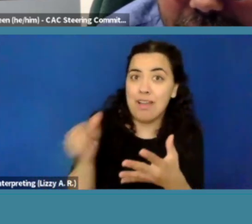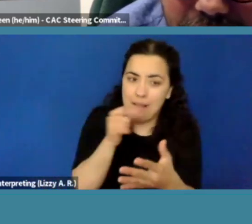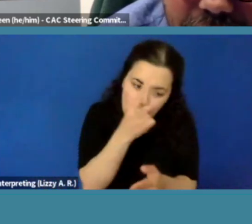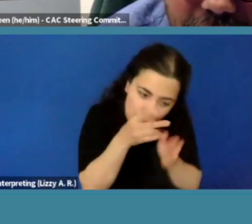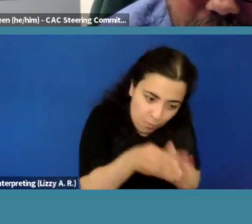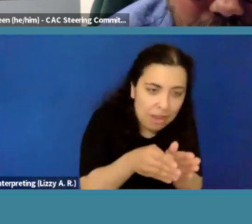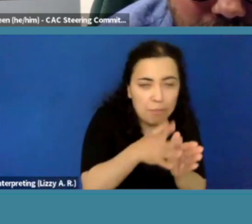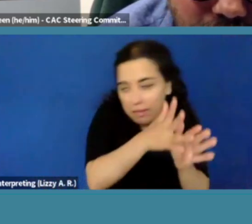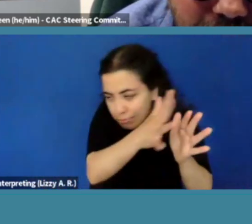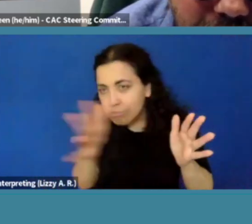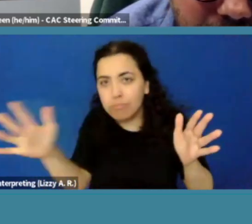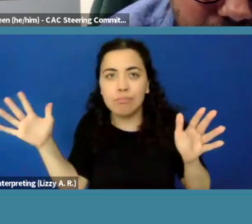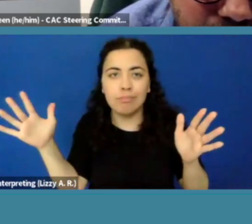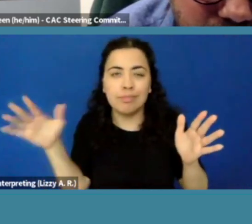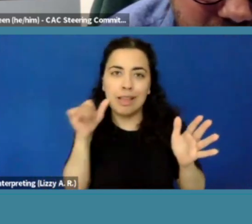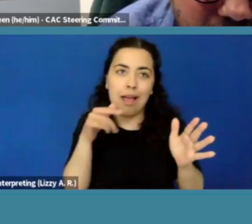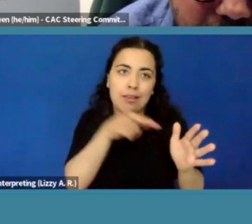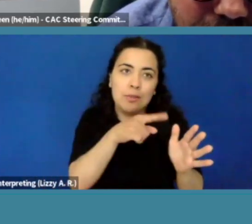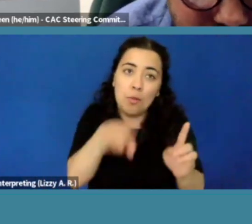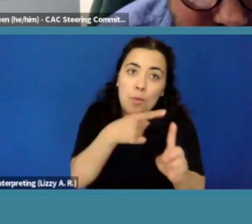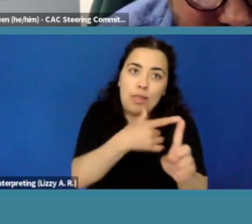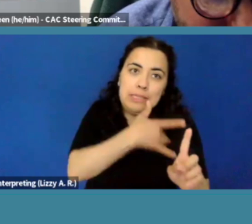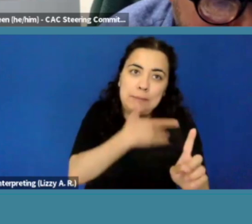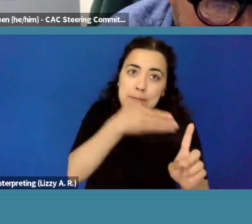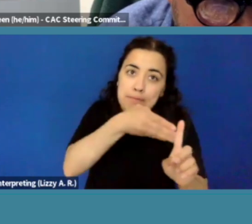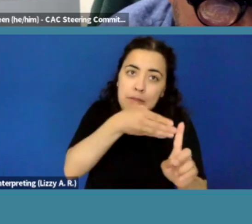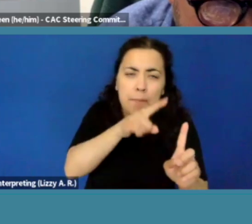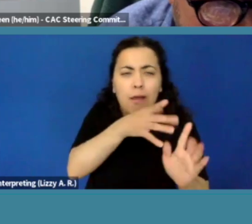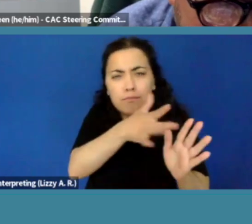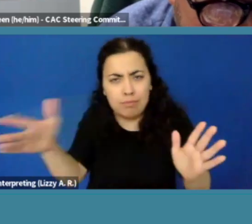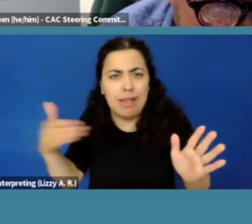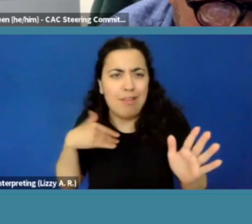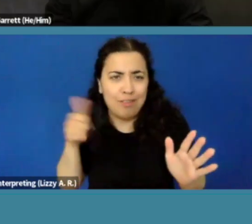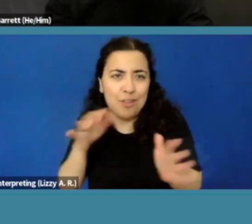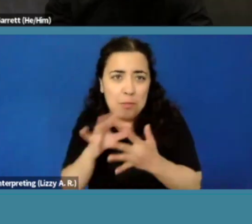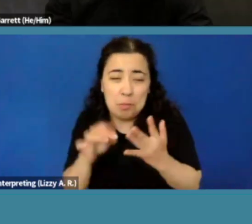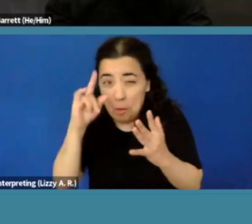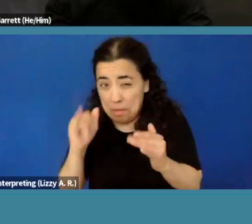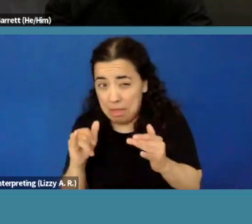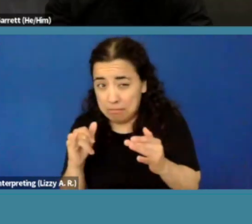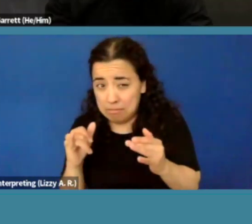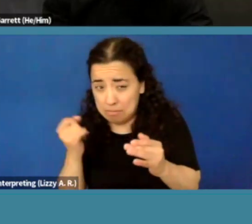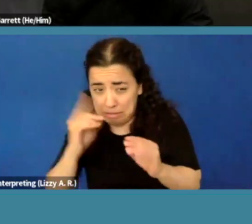of that typical way in doing that. I hope that makes sense. This is Josh.